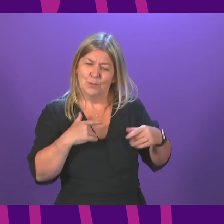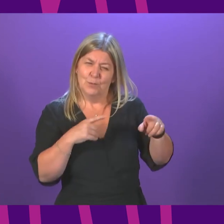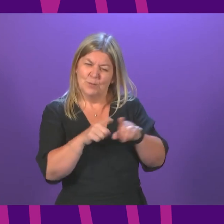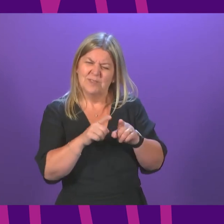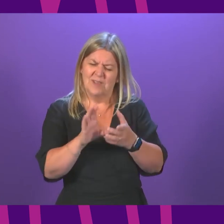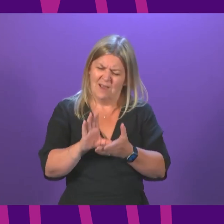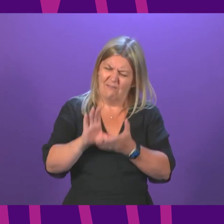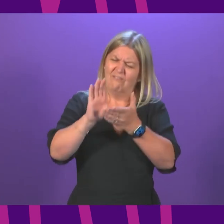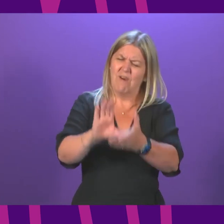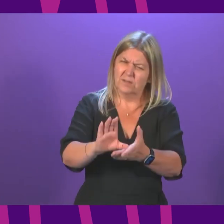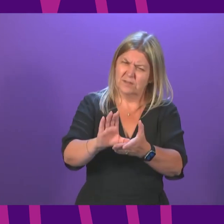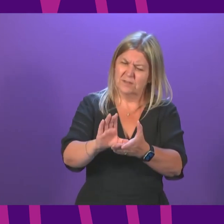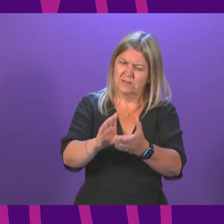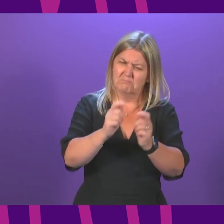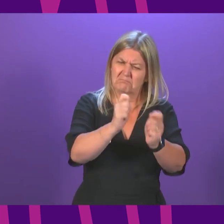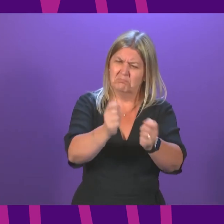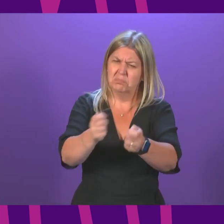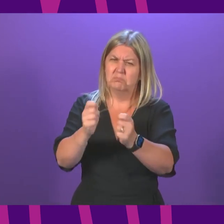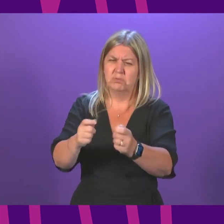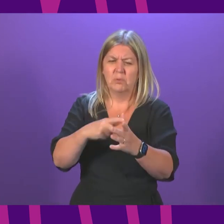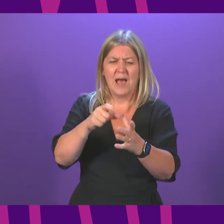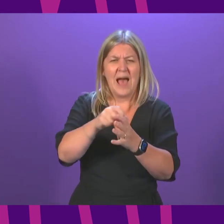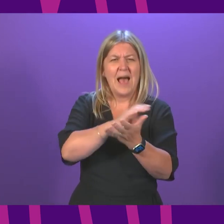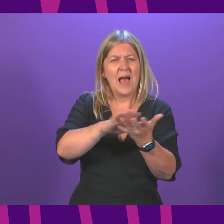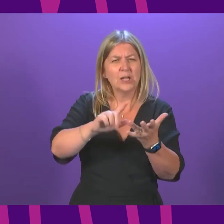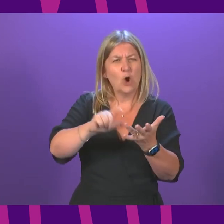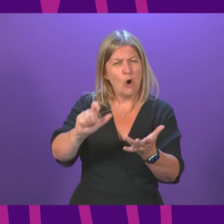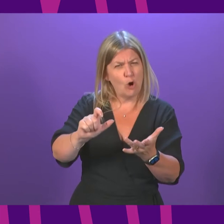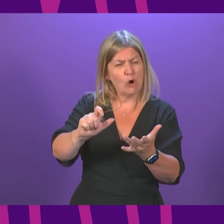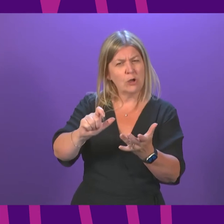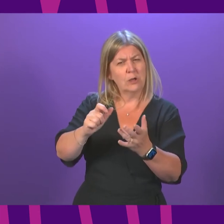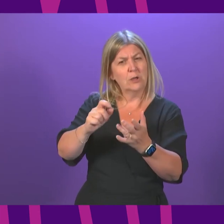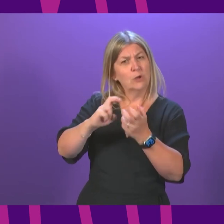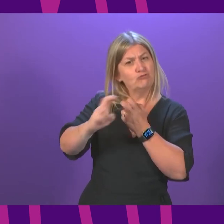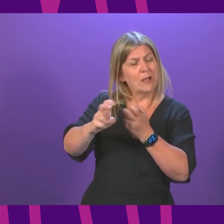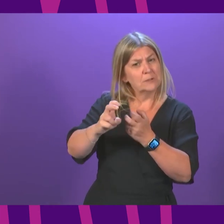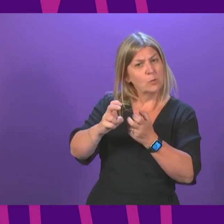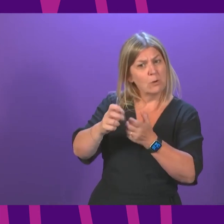companies on an “ad hoc” basis—Mr Sweeney used that phrase. Funds have been allocated